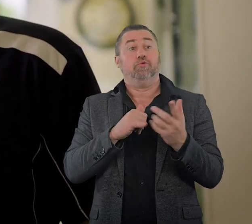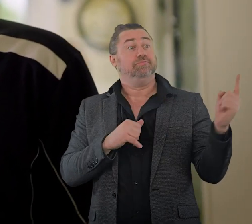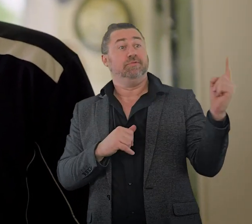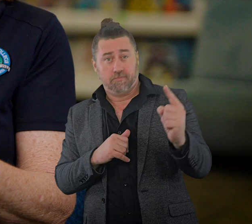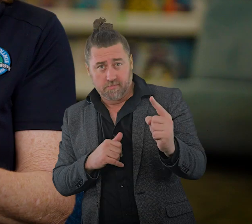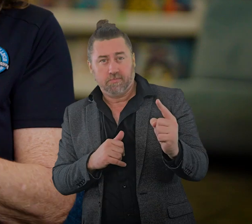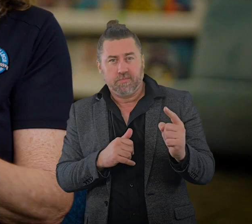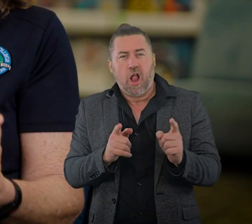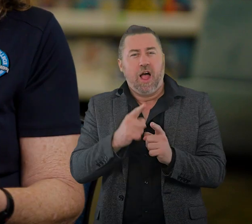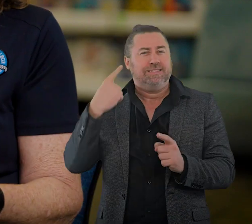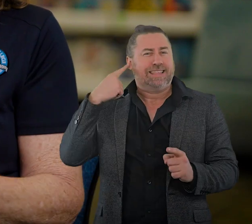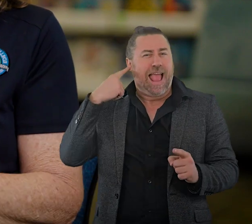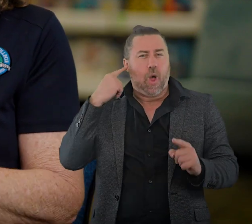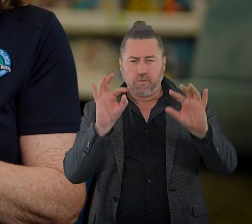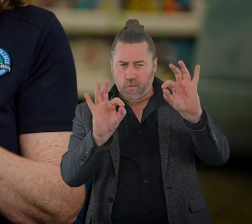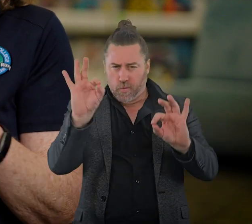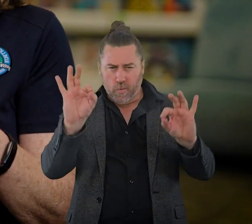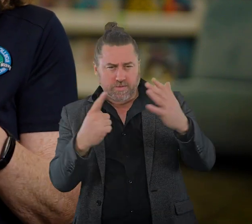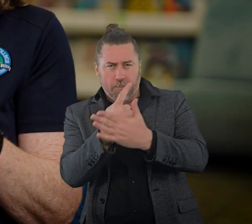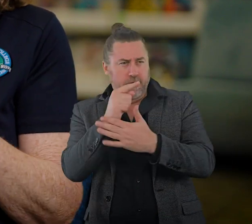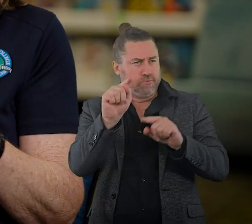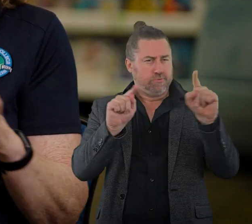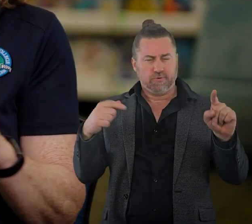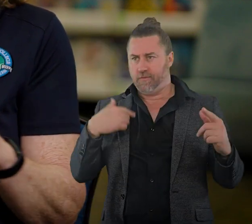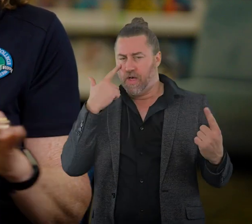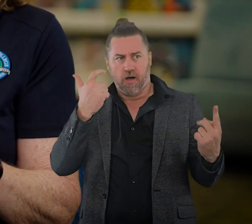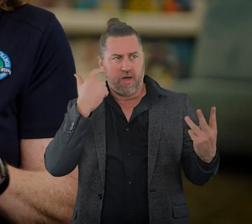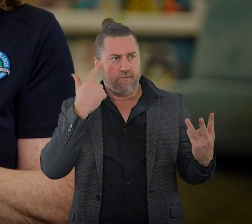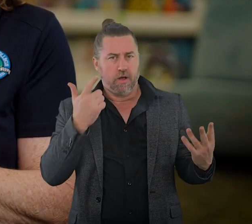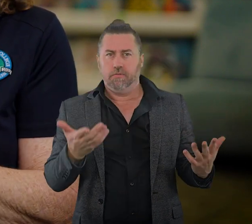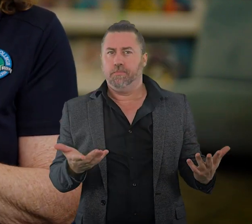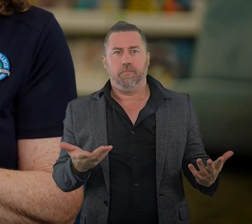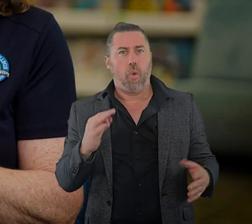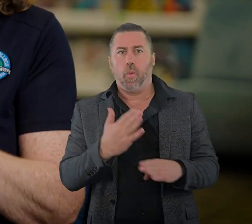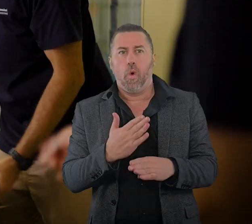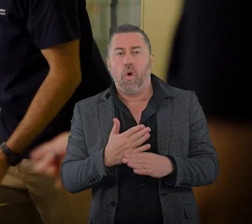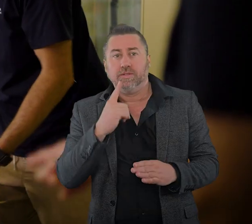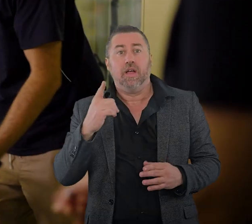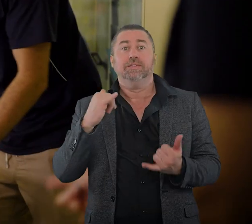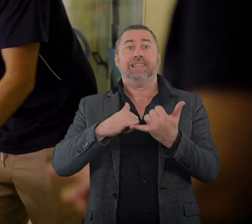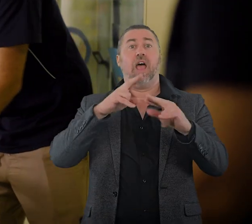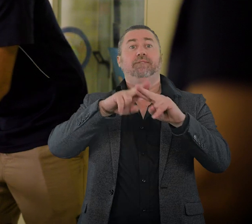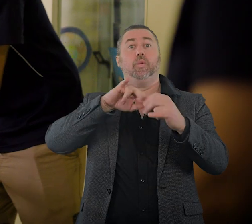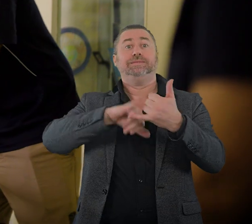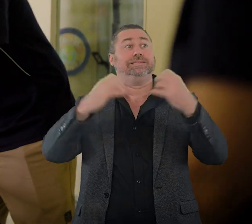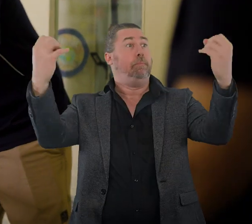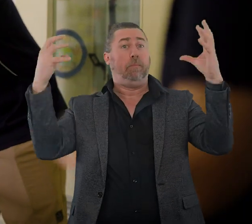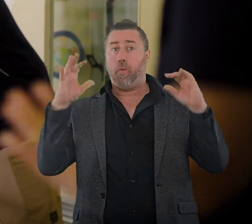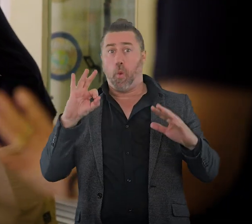in and do the sound audits in the room. And that's when we discovered, no, this is not going to work. There's no point putting Soundfields in here till we get